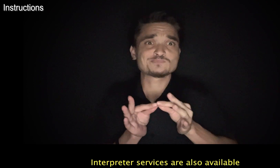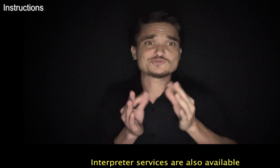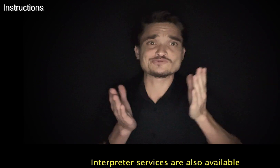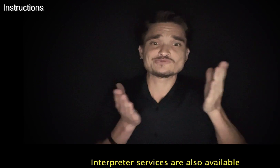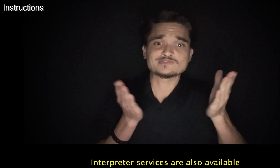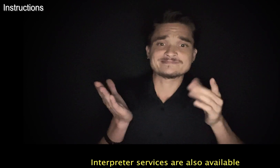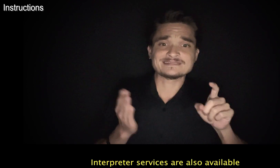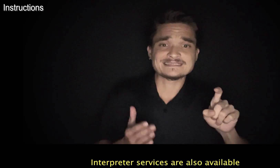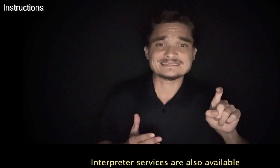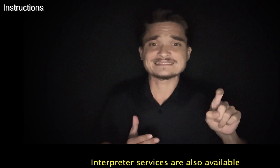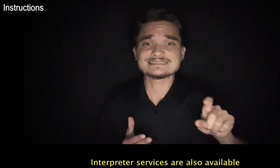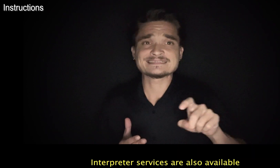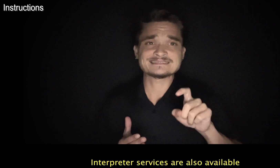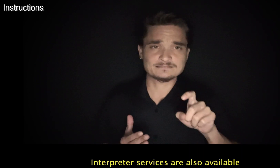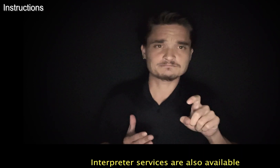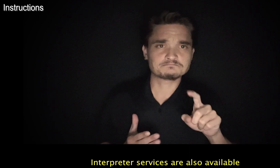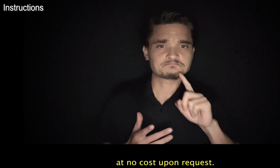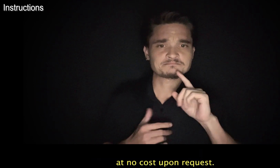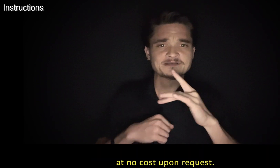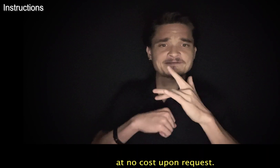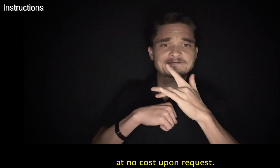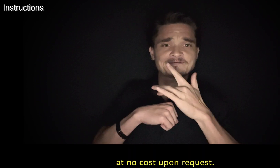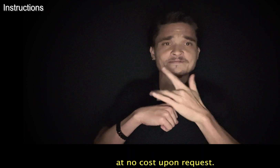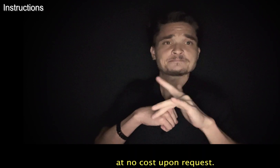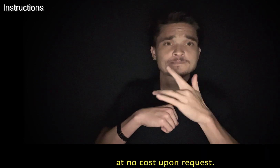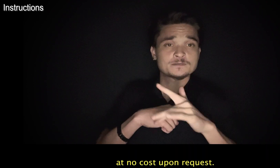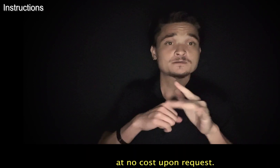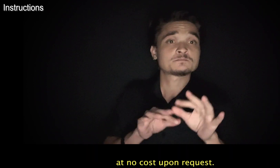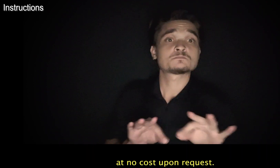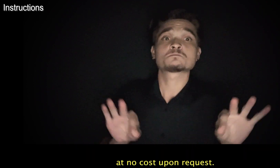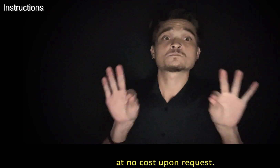Interpreter services are also available at no cost upon request.